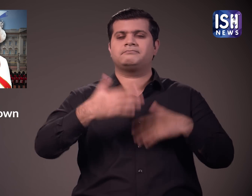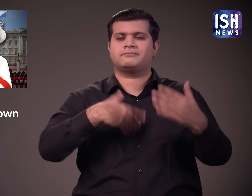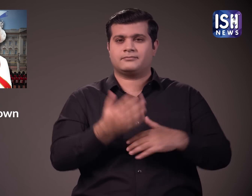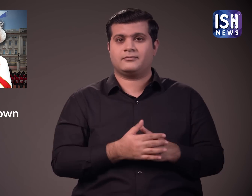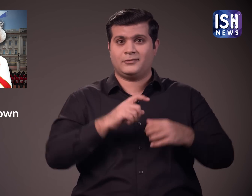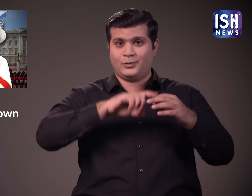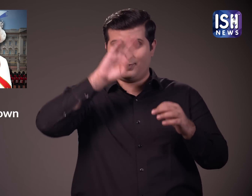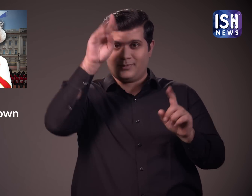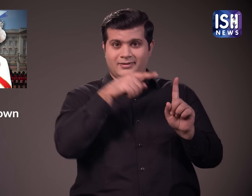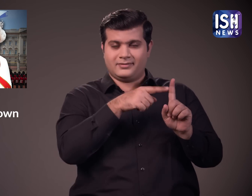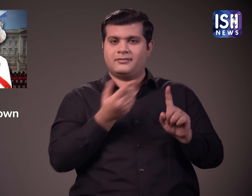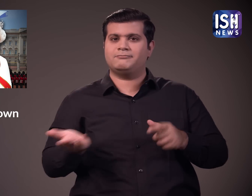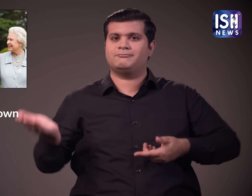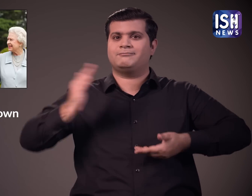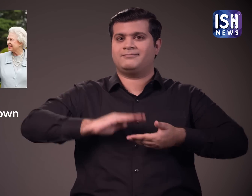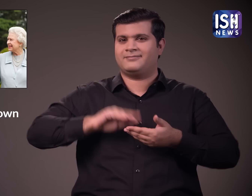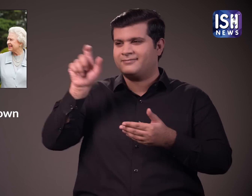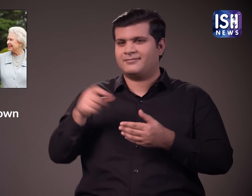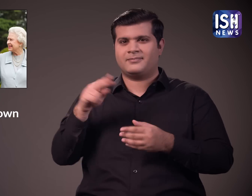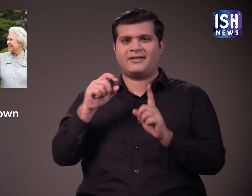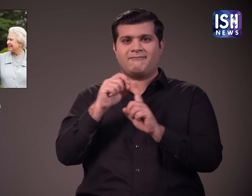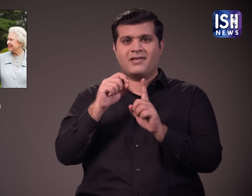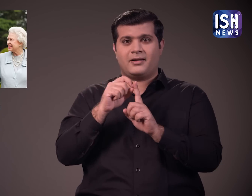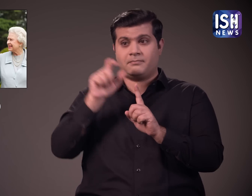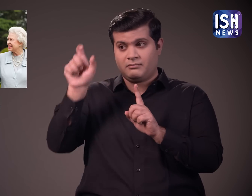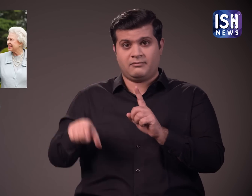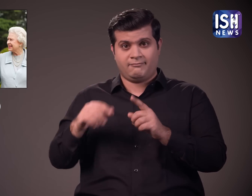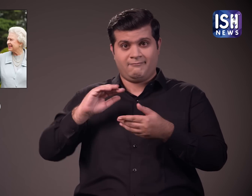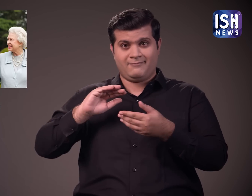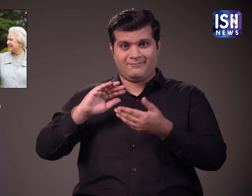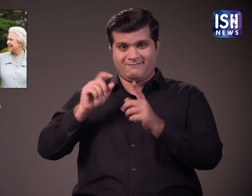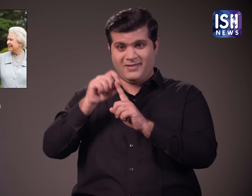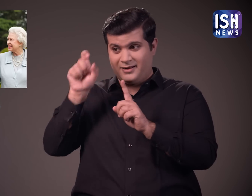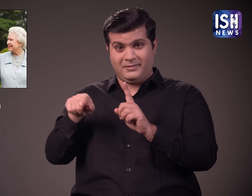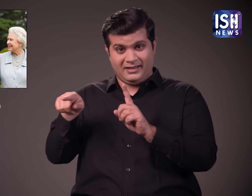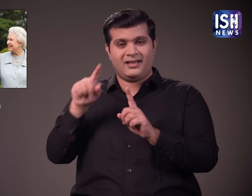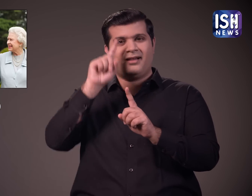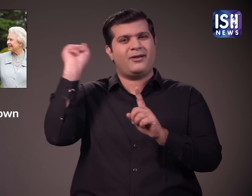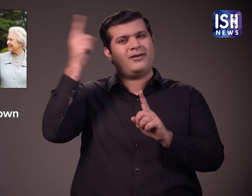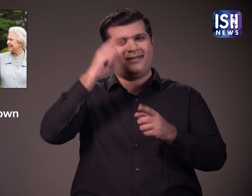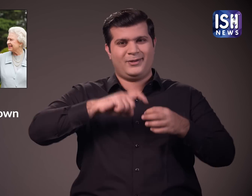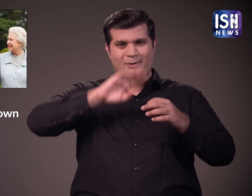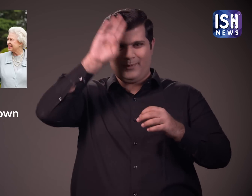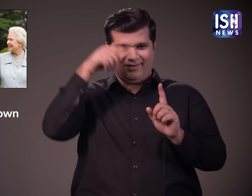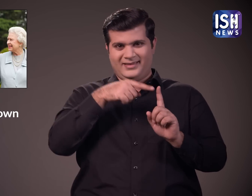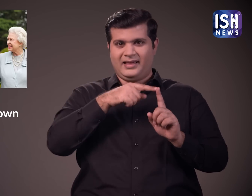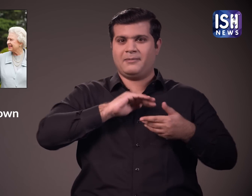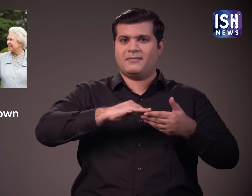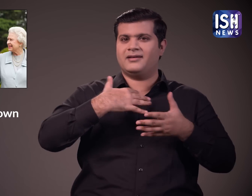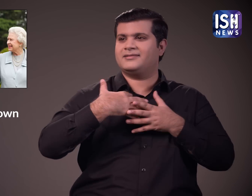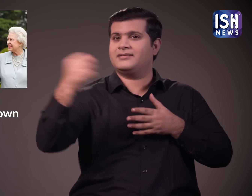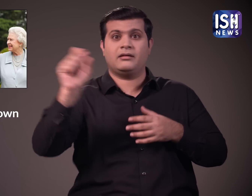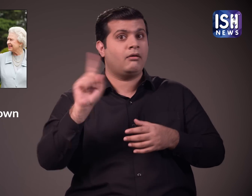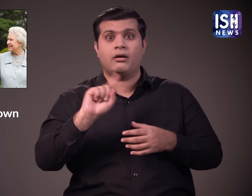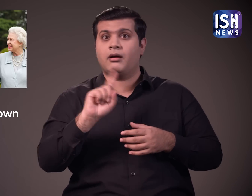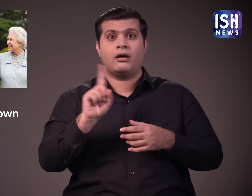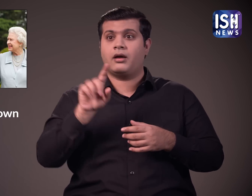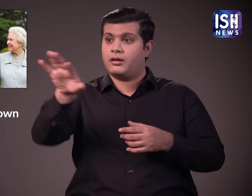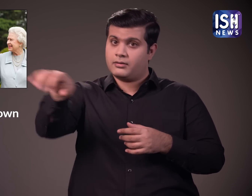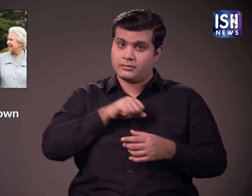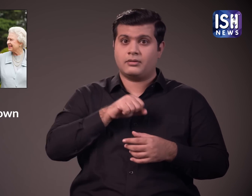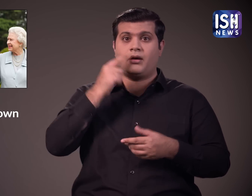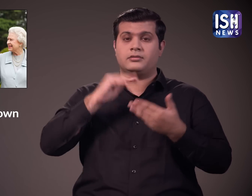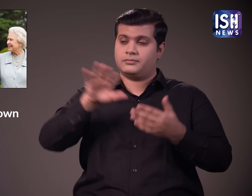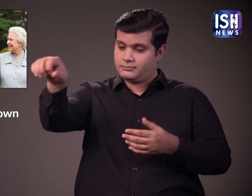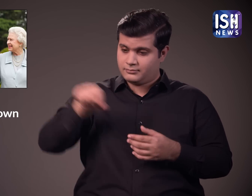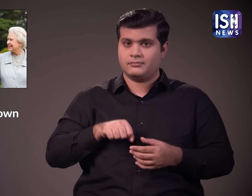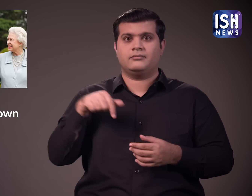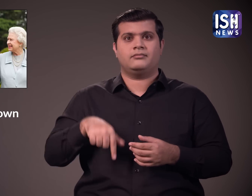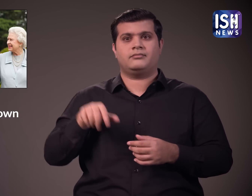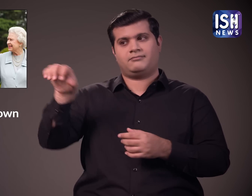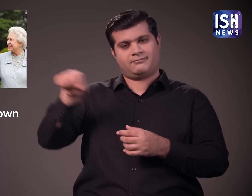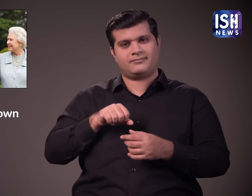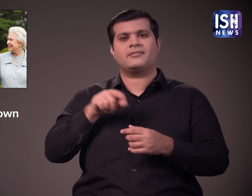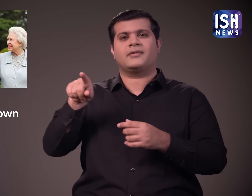Later, Queen Eliabeth married Prince Philip and brought him into the Royal family.